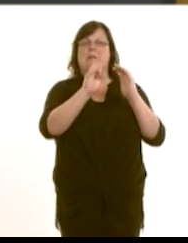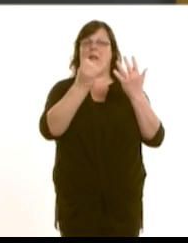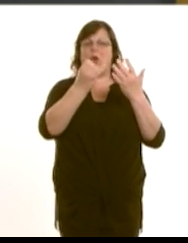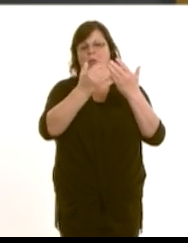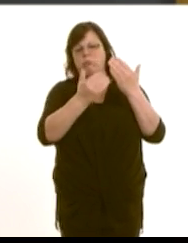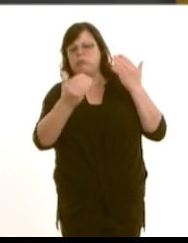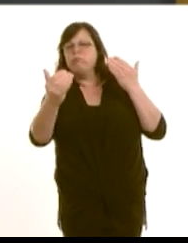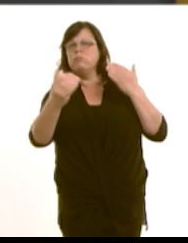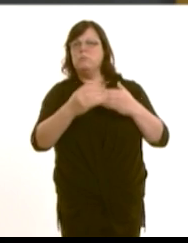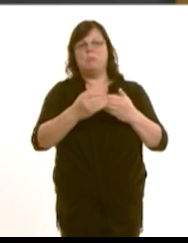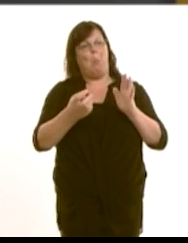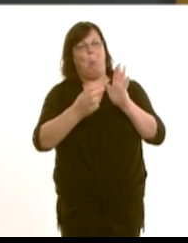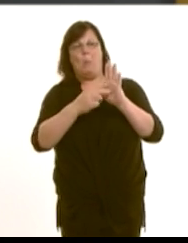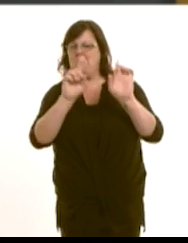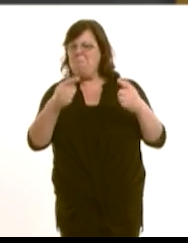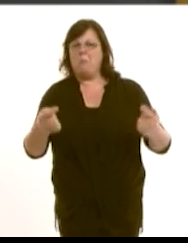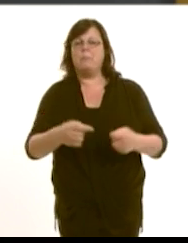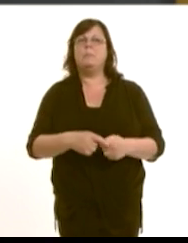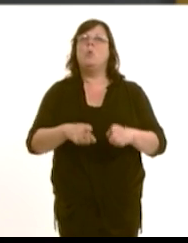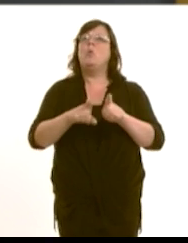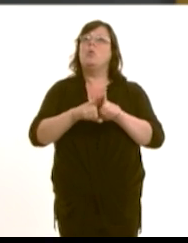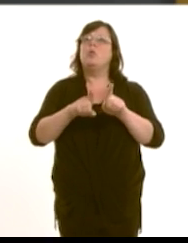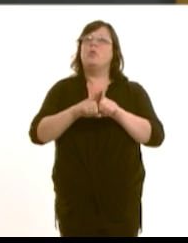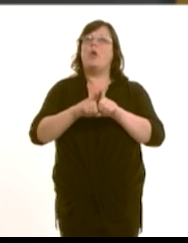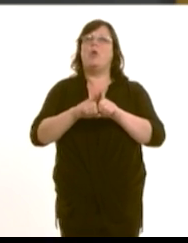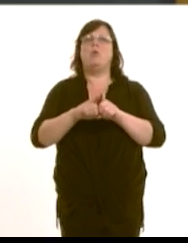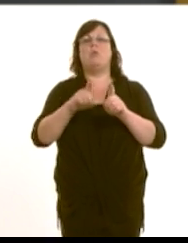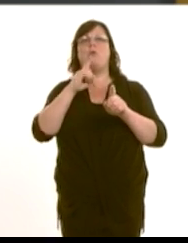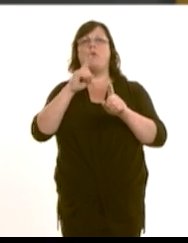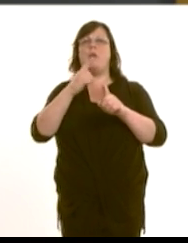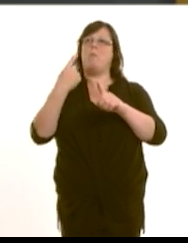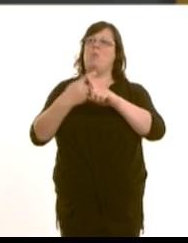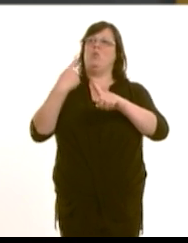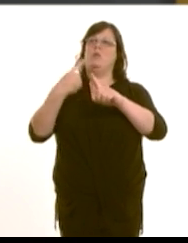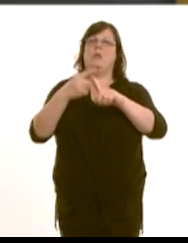and the GP Shropdoc, run from the Newtown Hospital, starts at midnight.